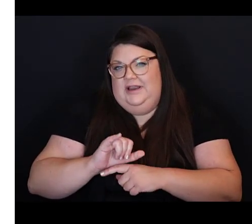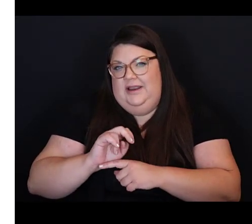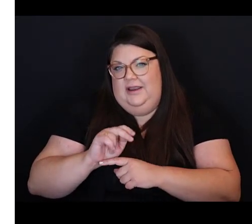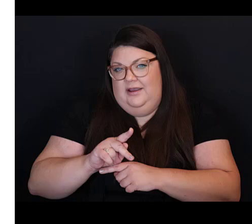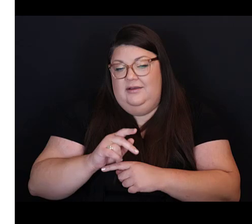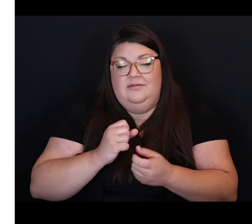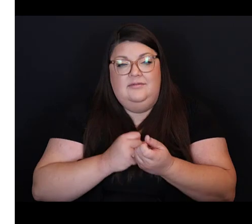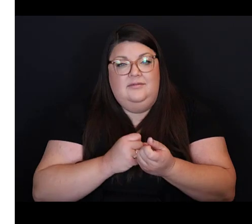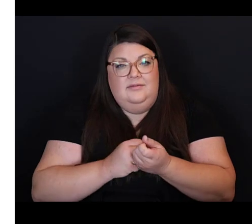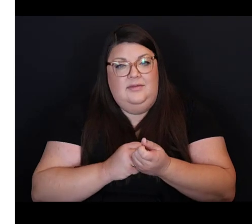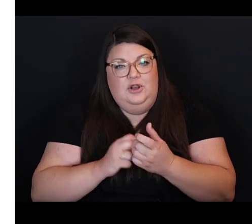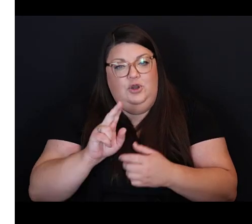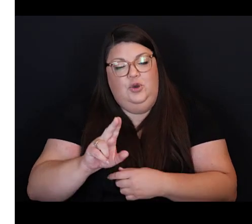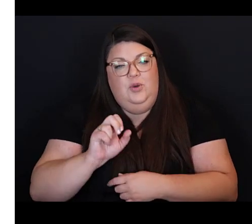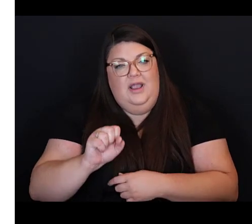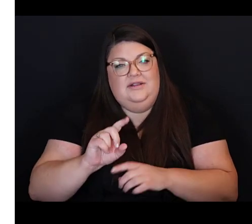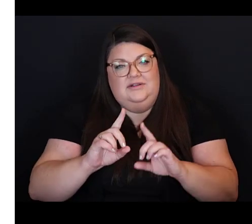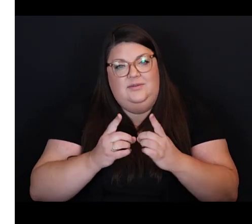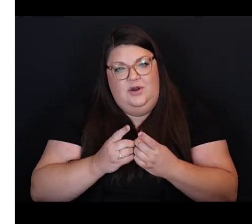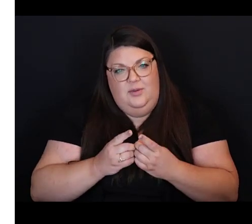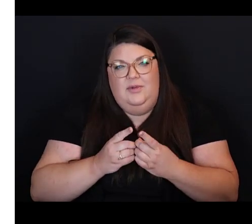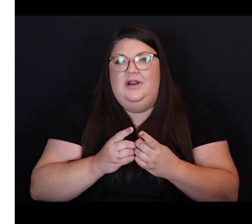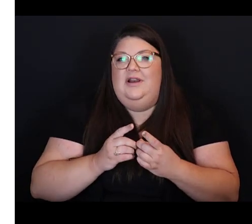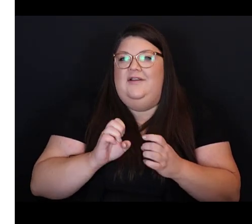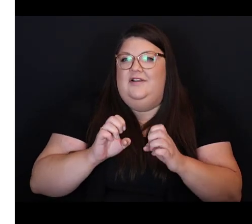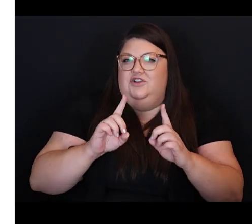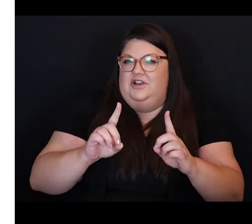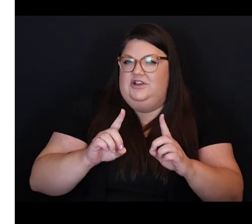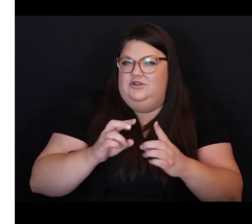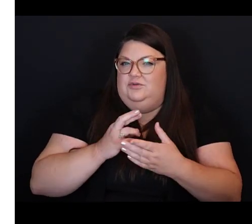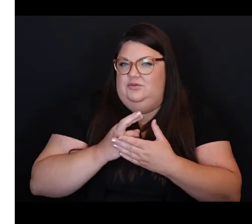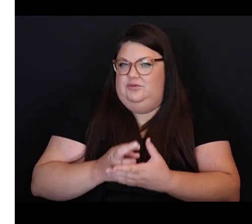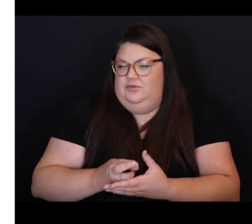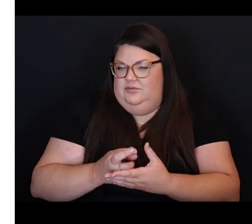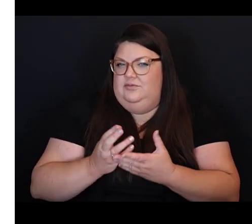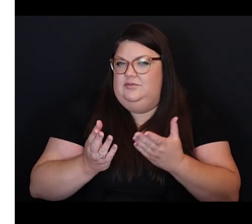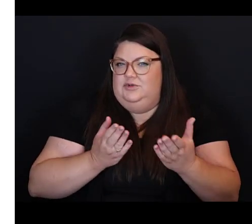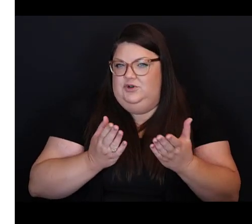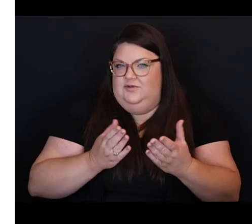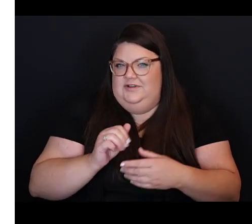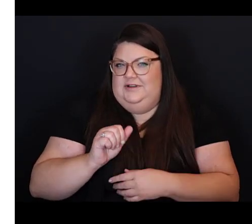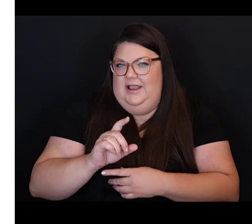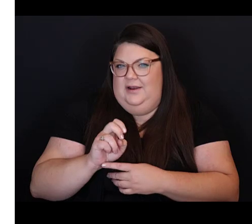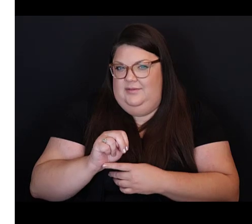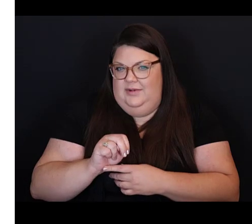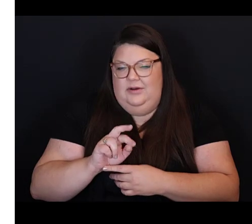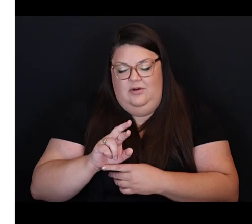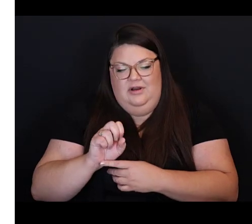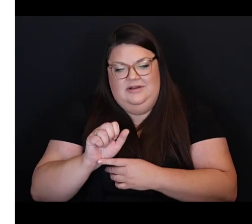sponsored by the U.S. Department of Education, Rehabilitation Services Administration (RSA),